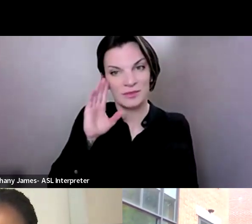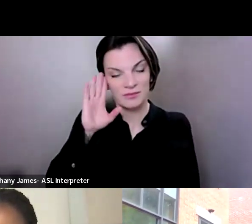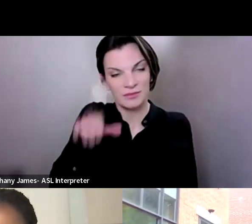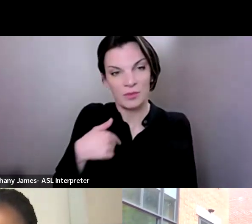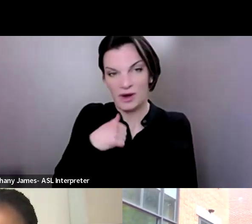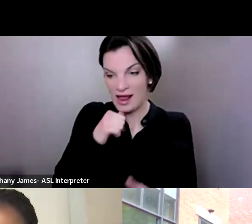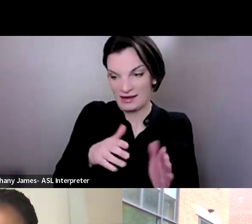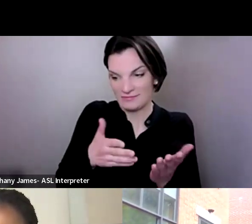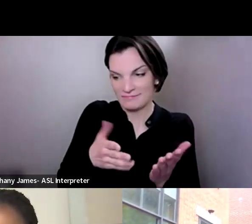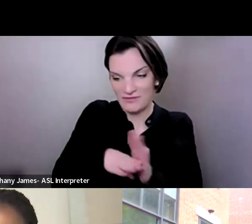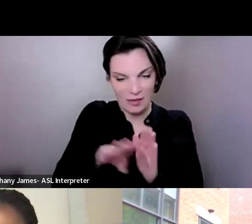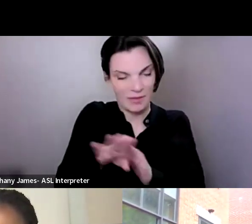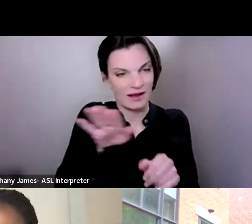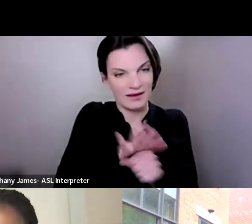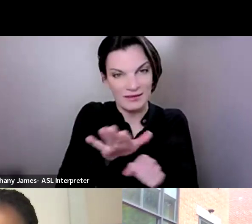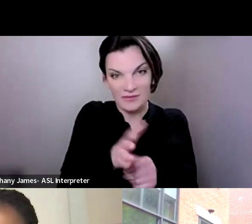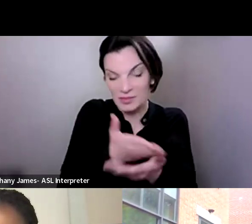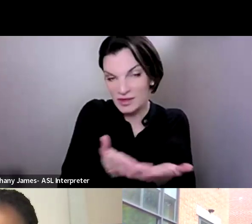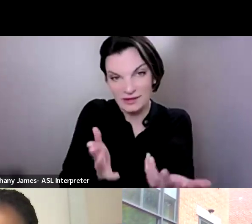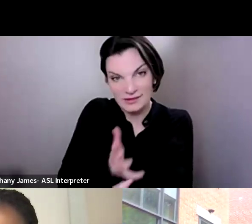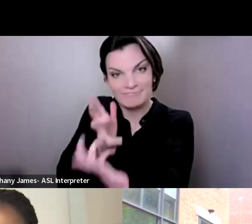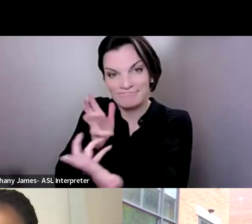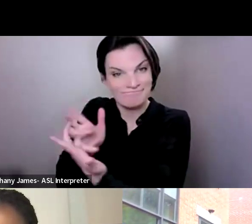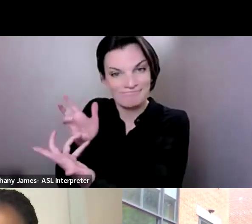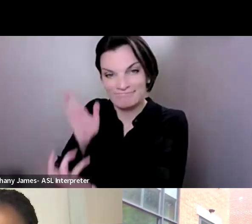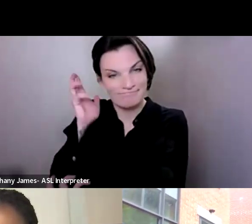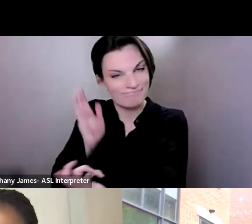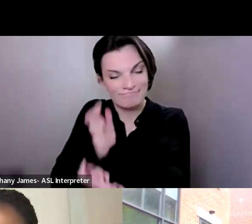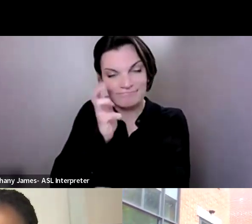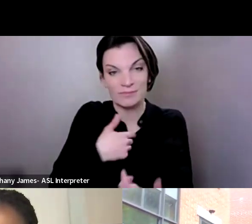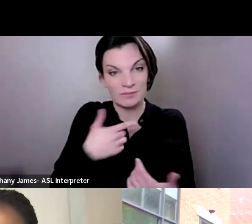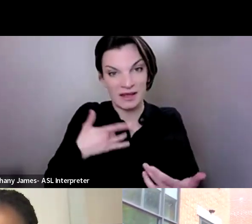consider as far as if it's right for them or whatever. I'm excited to include some of